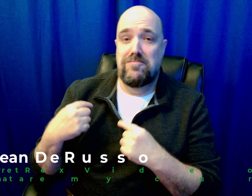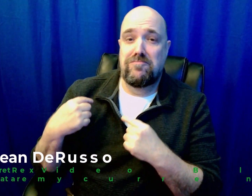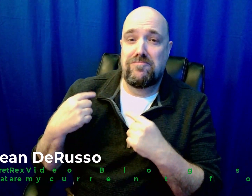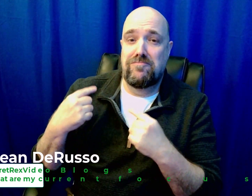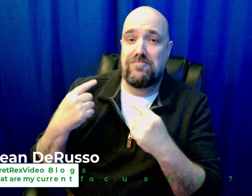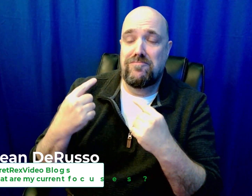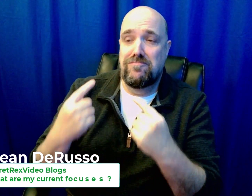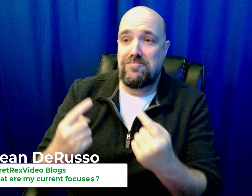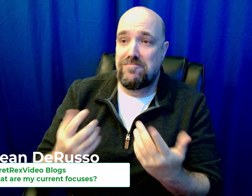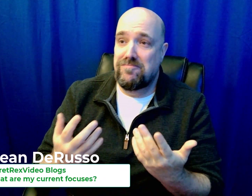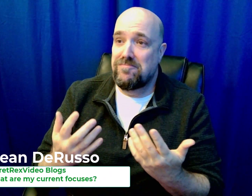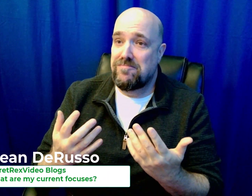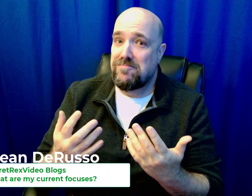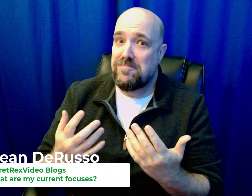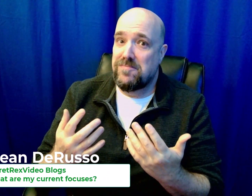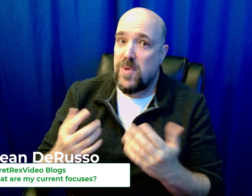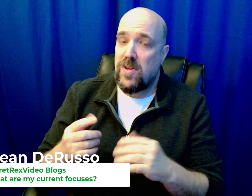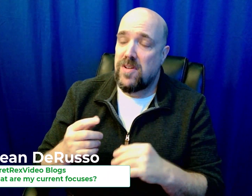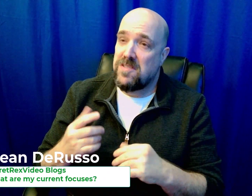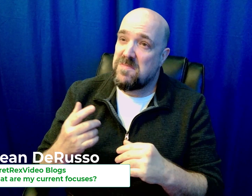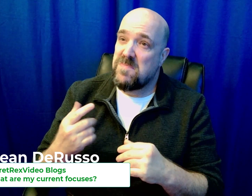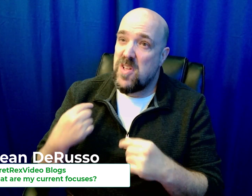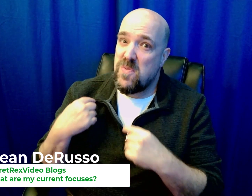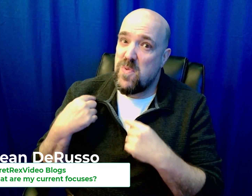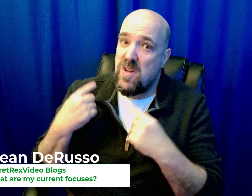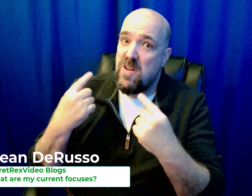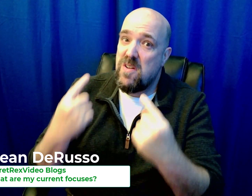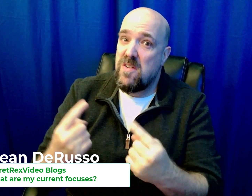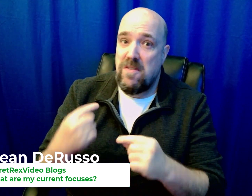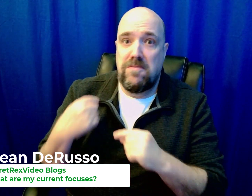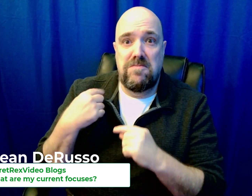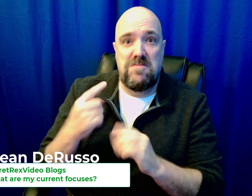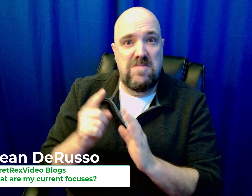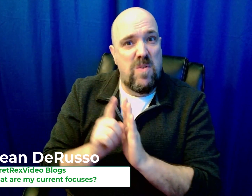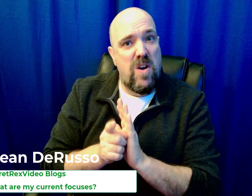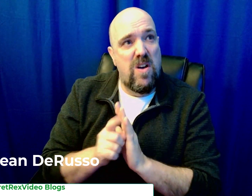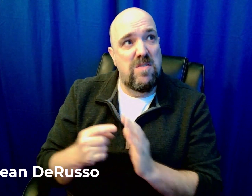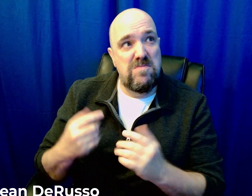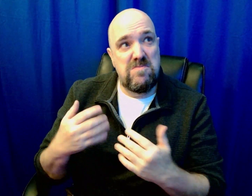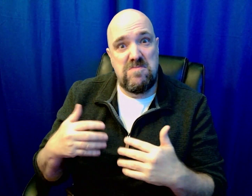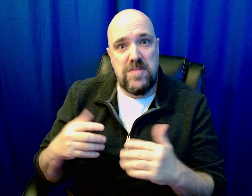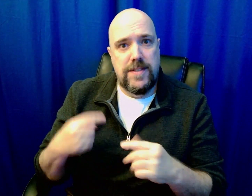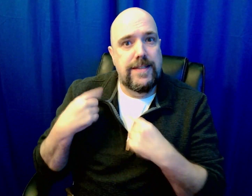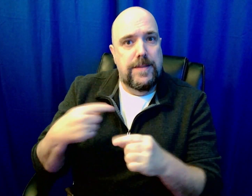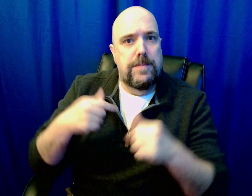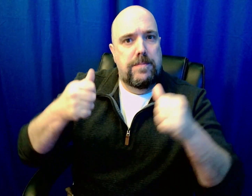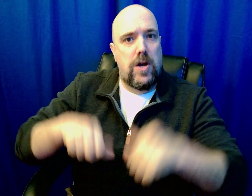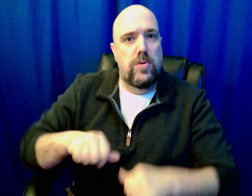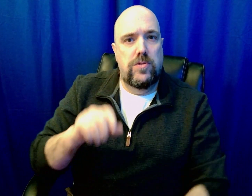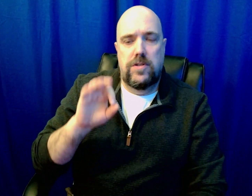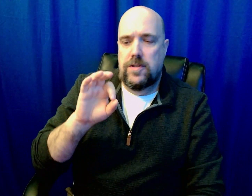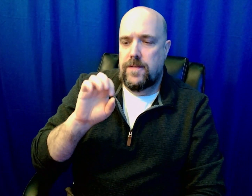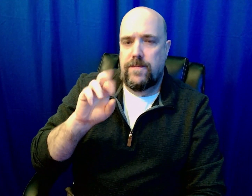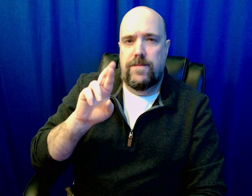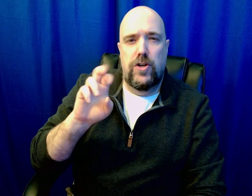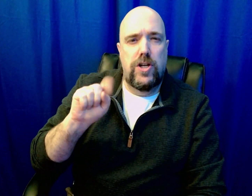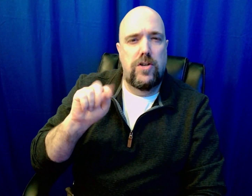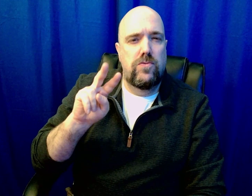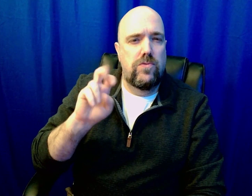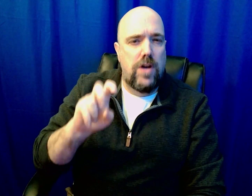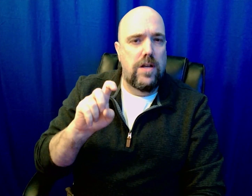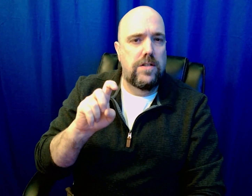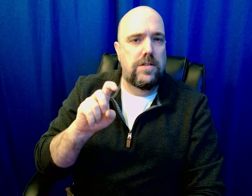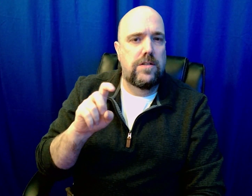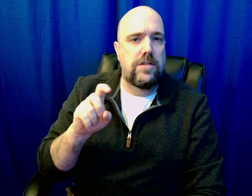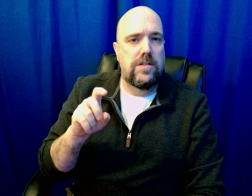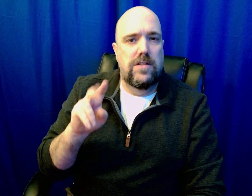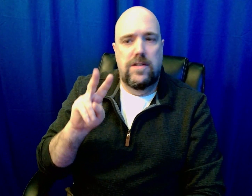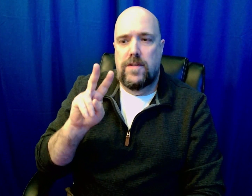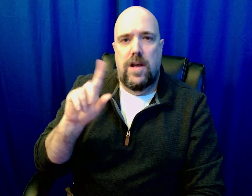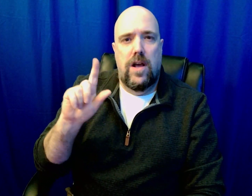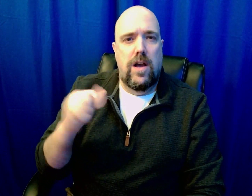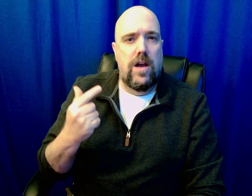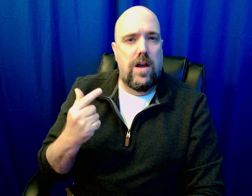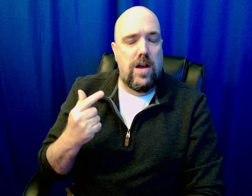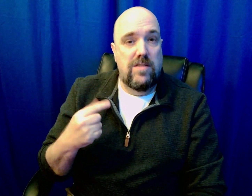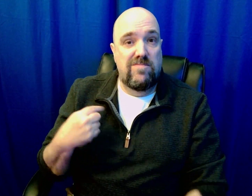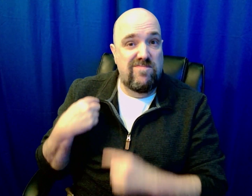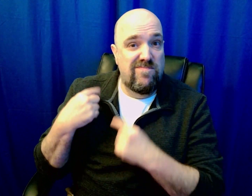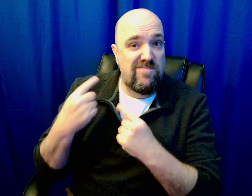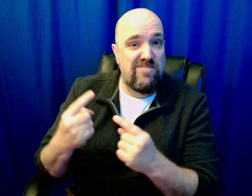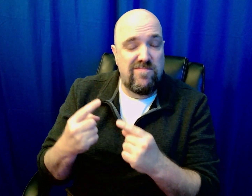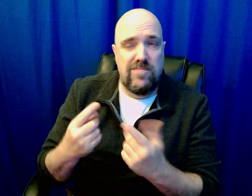It has been a while since I have posted in FerretRex Video Blog.